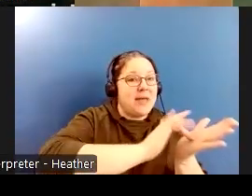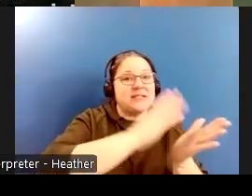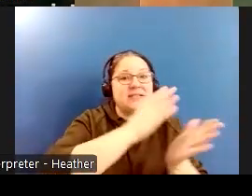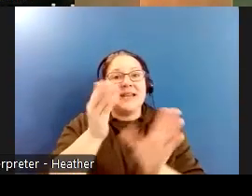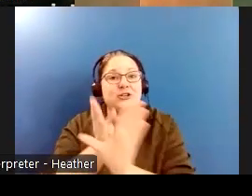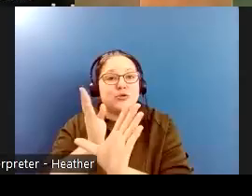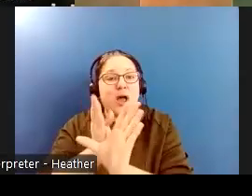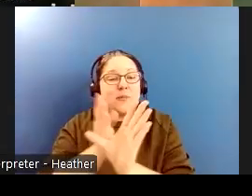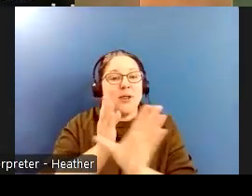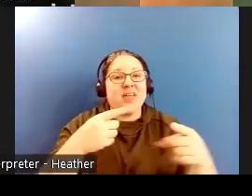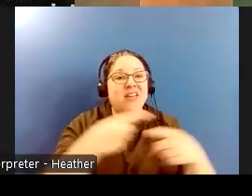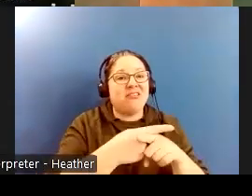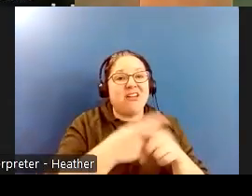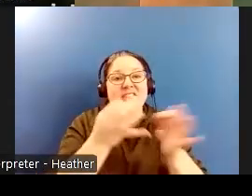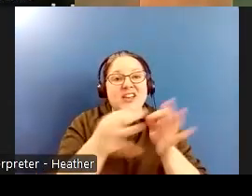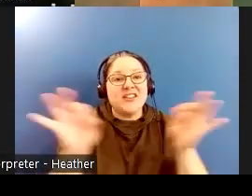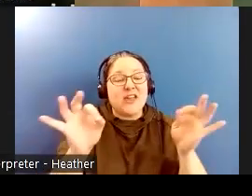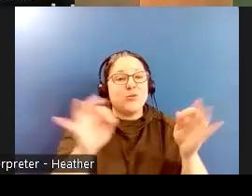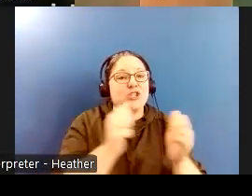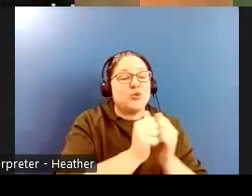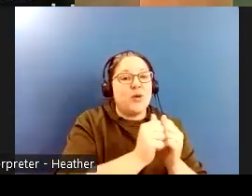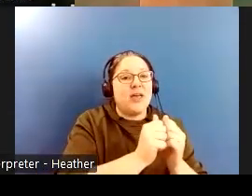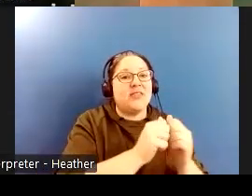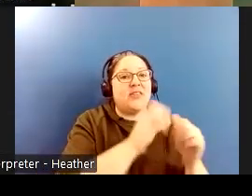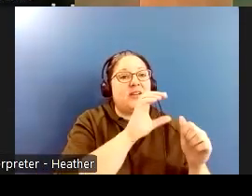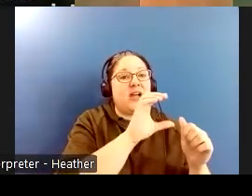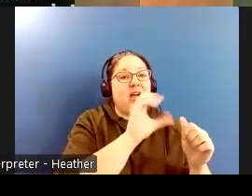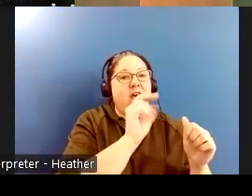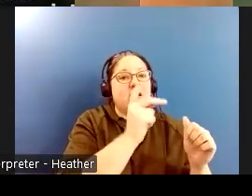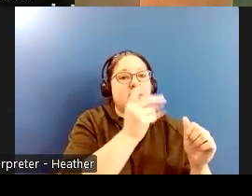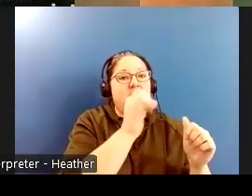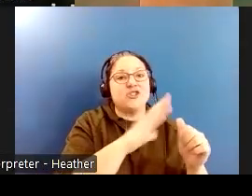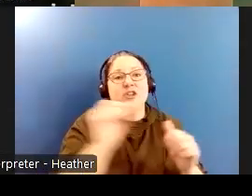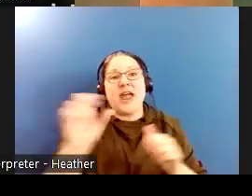language problem between oncology and the rest of medicine. We don't speak the same language